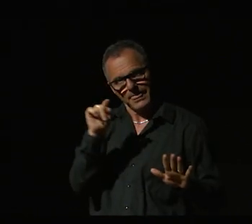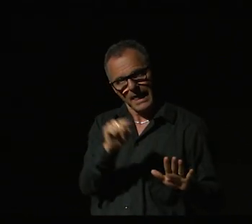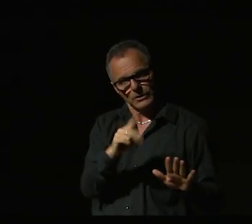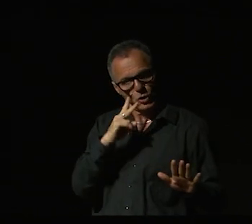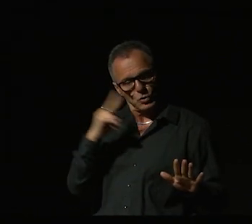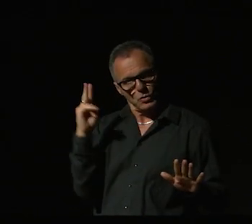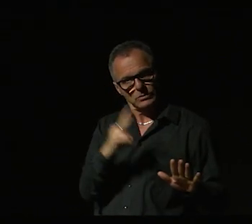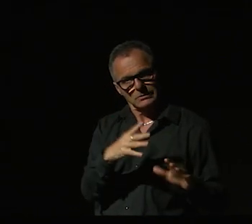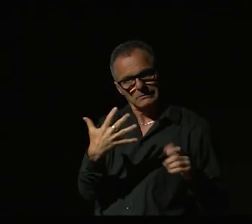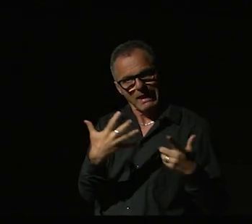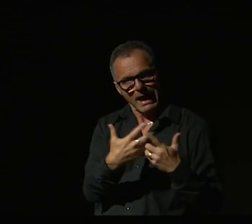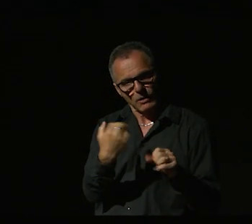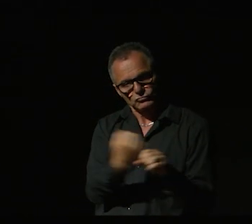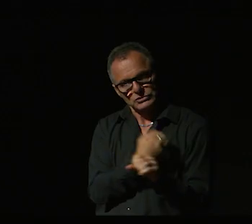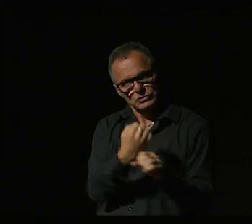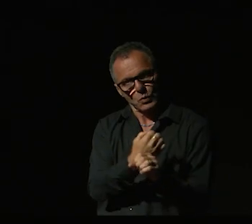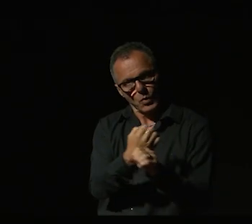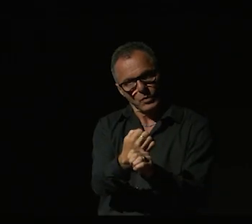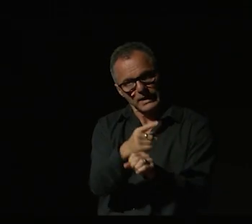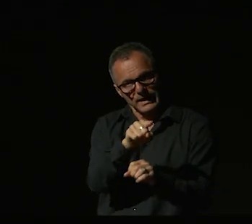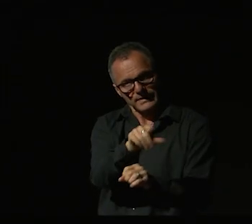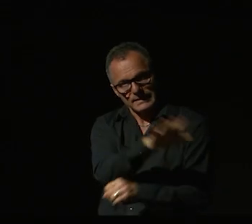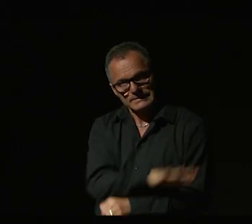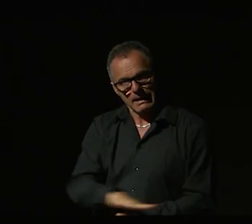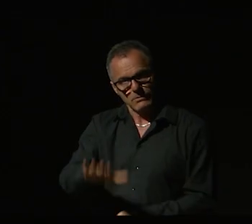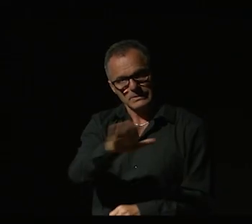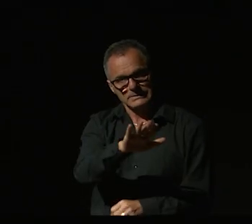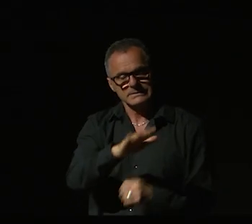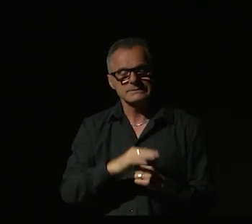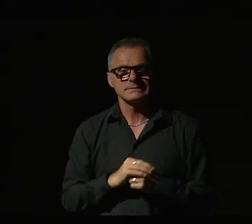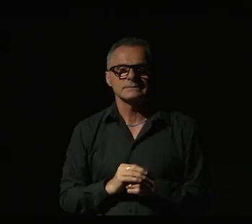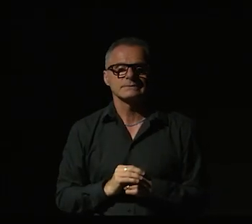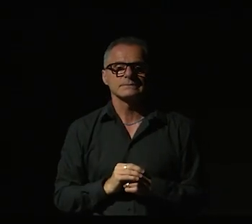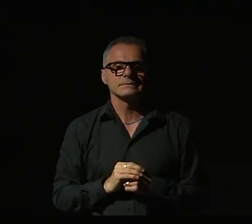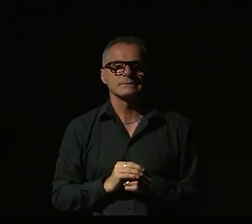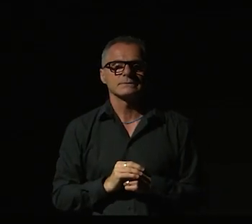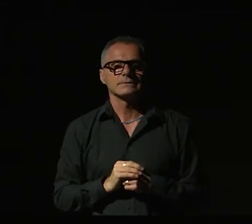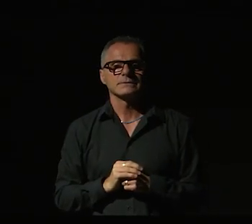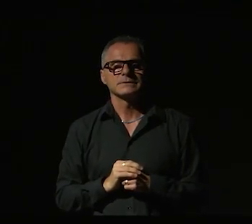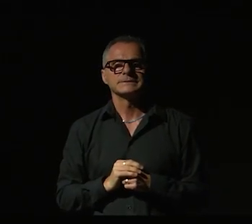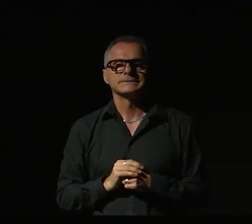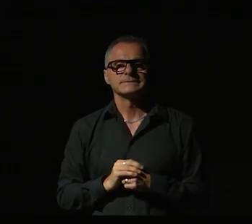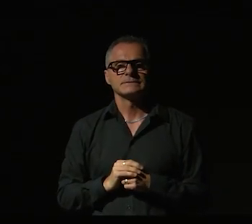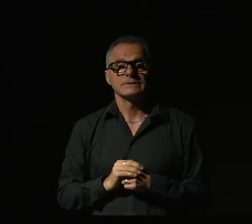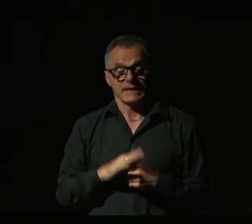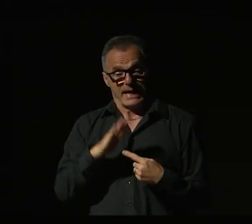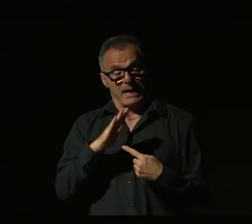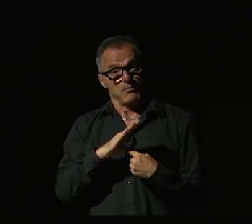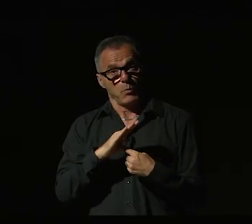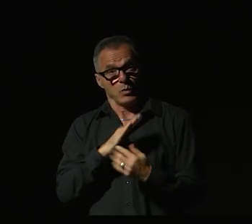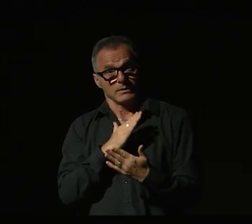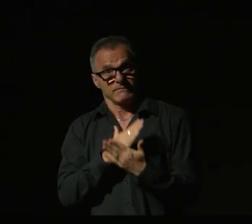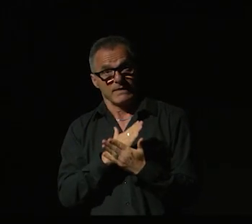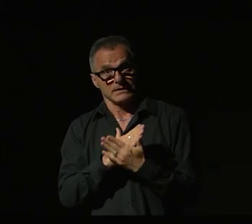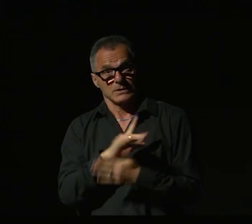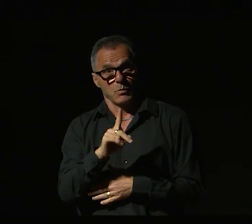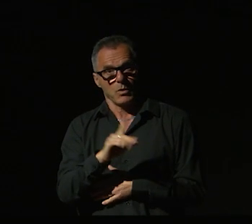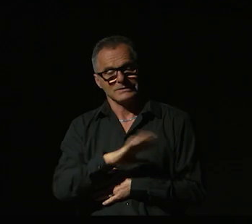and looks indeed splendid today. An important factor was the intellectual sphere